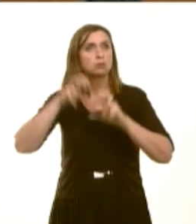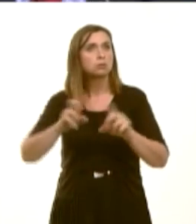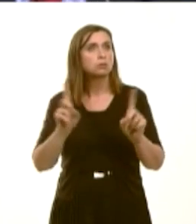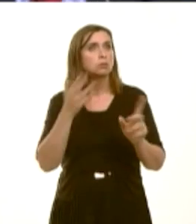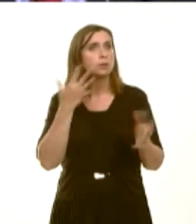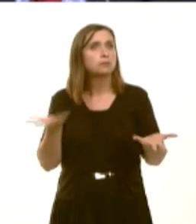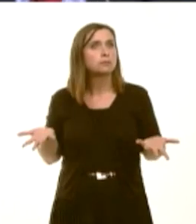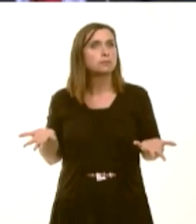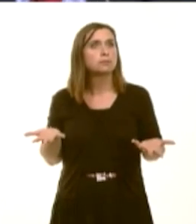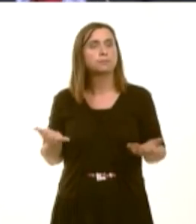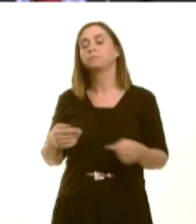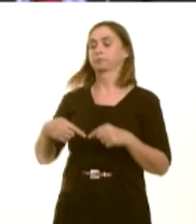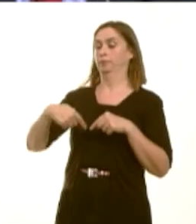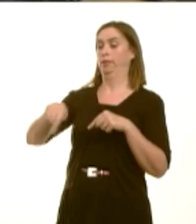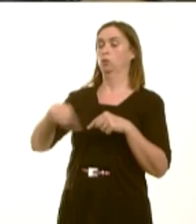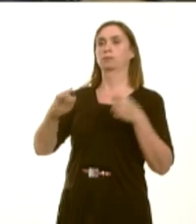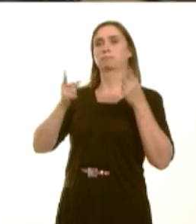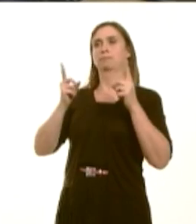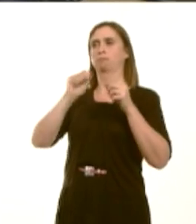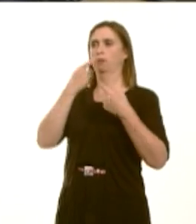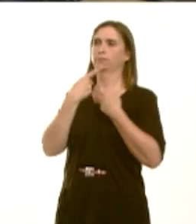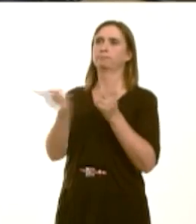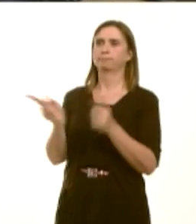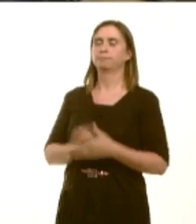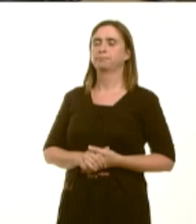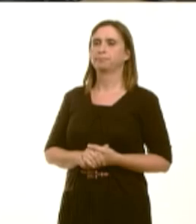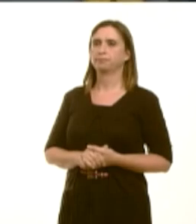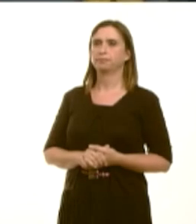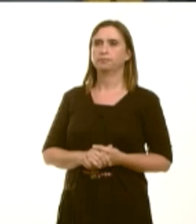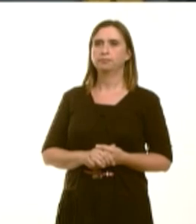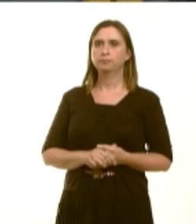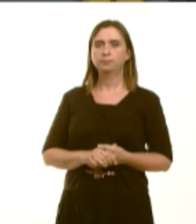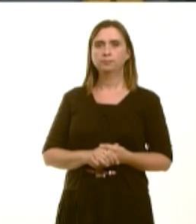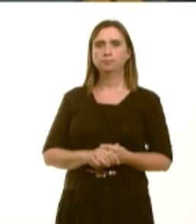Carwyn Jones: Yr wythnos hon; bydd yna ddatganiad gan y Gweinidog.